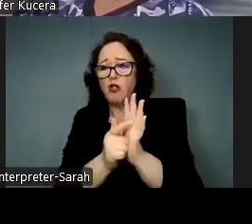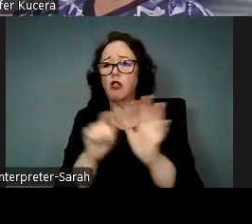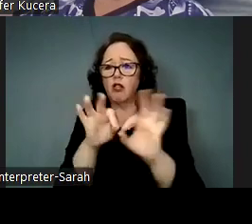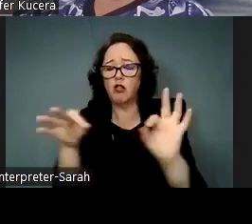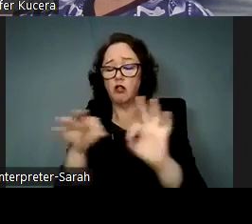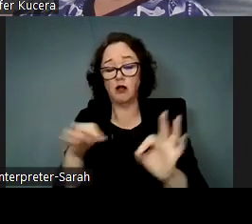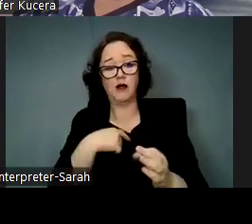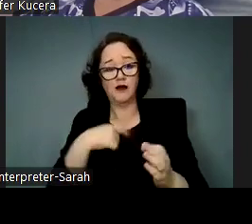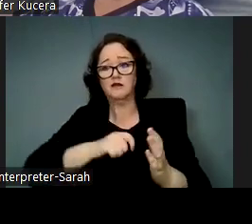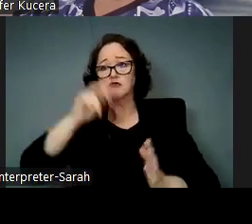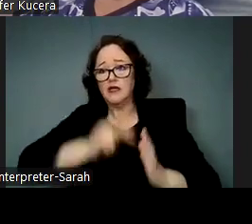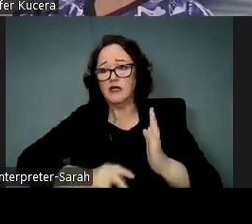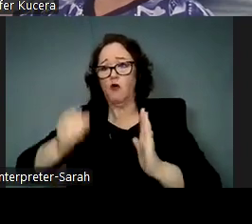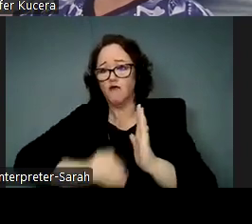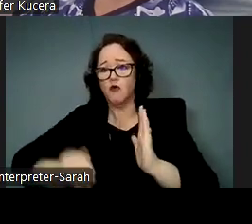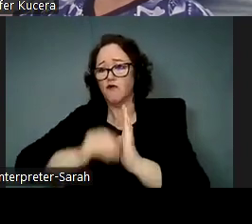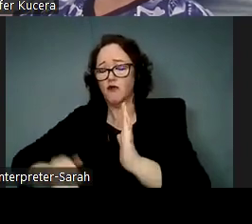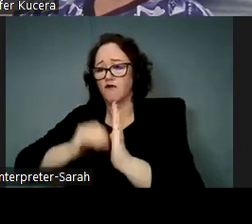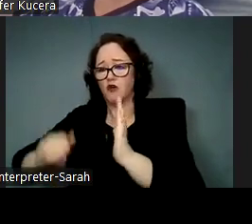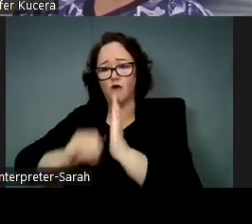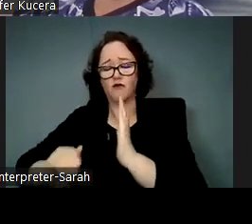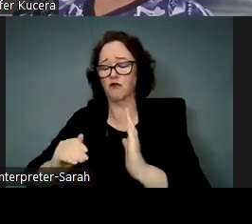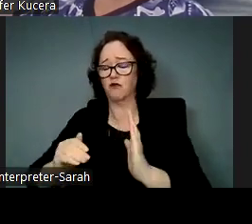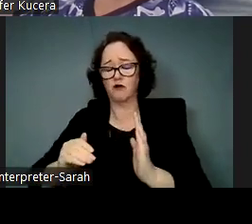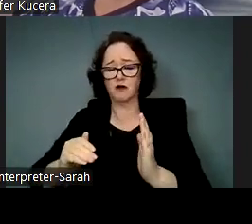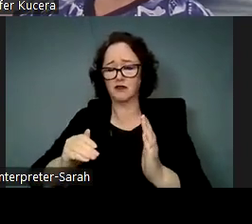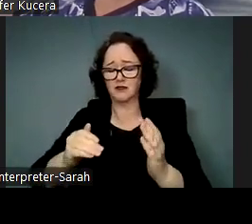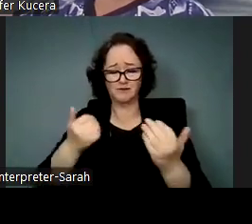over and over again, to even make sense of any of it. So